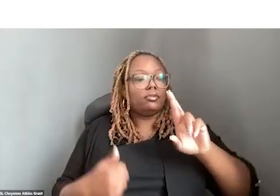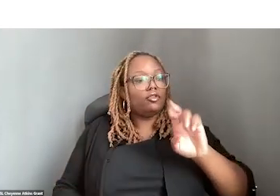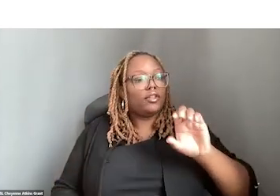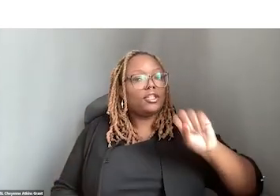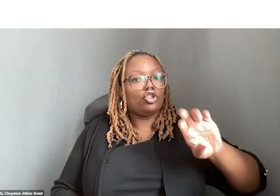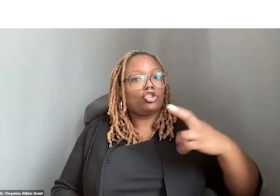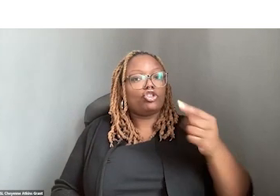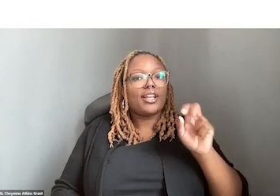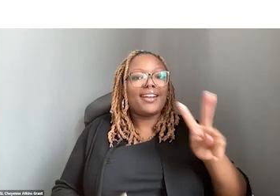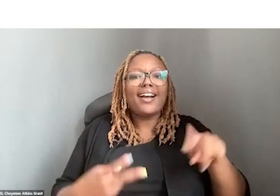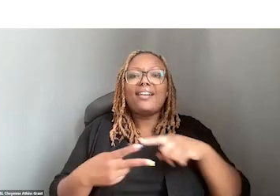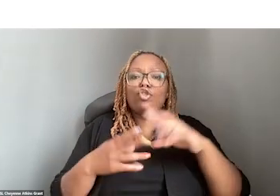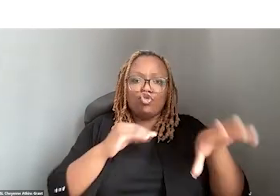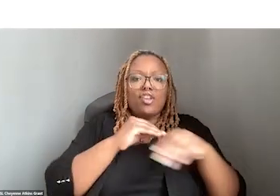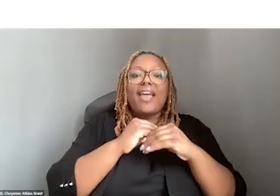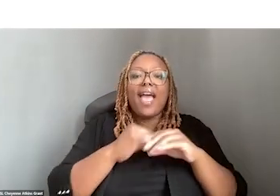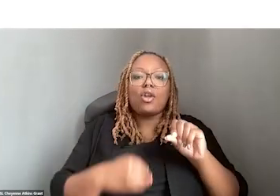You could use either of those to access your information.